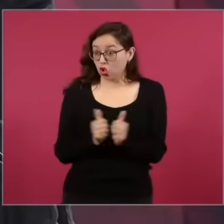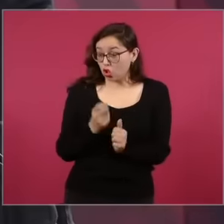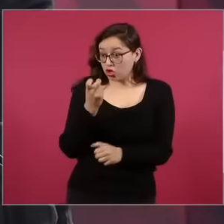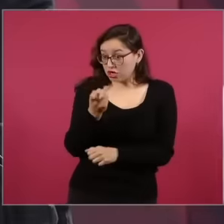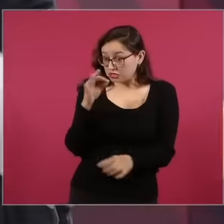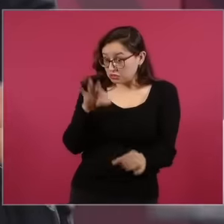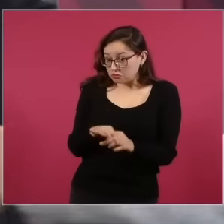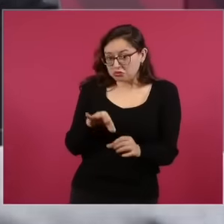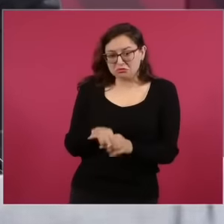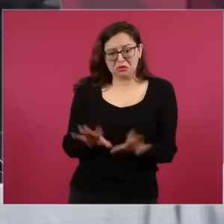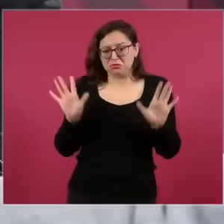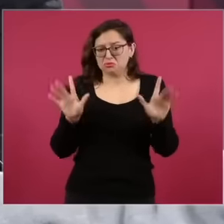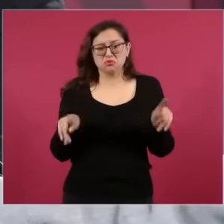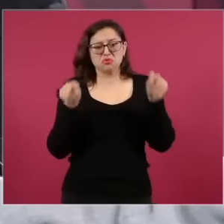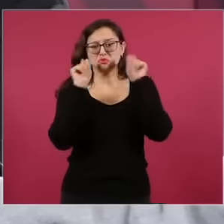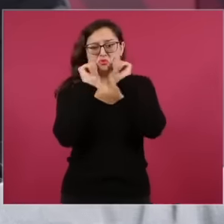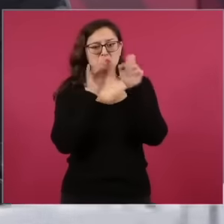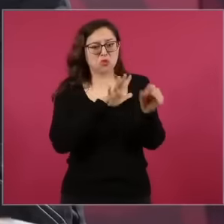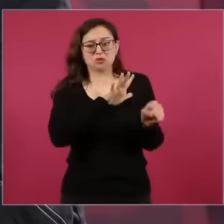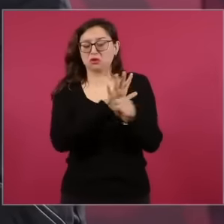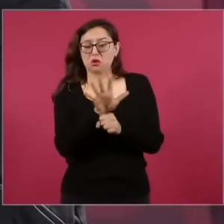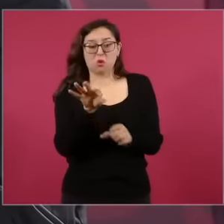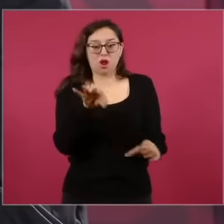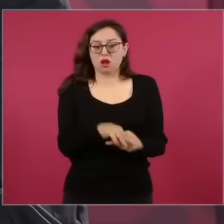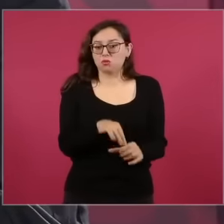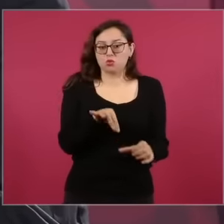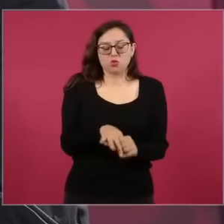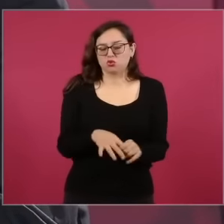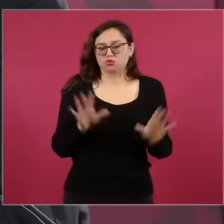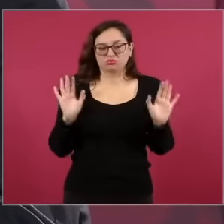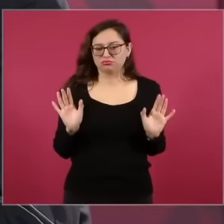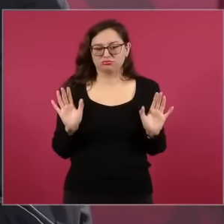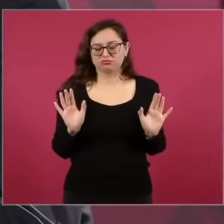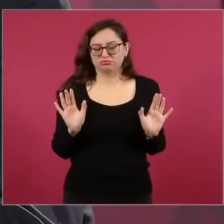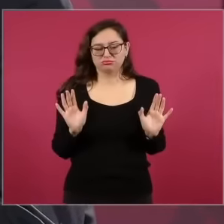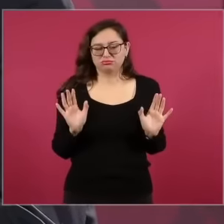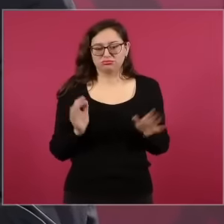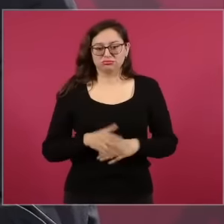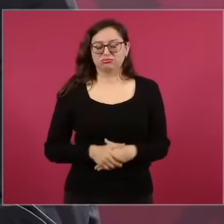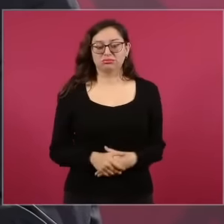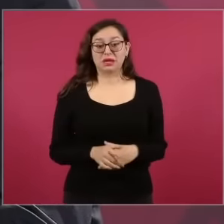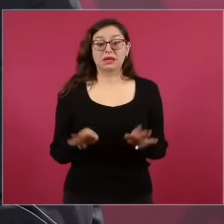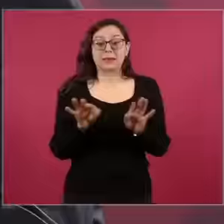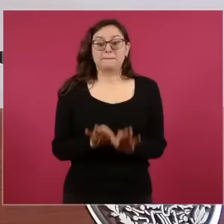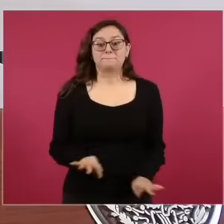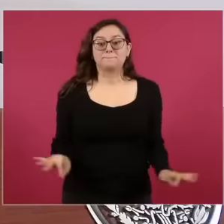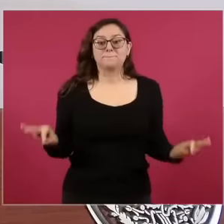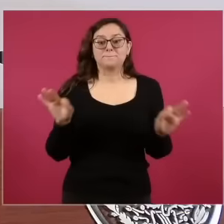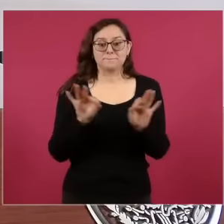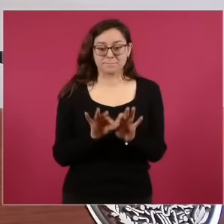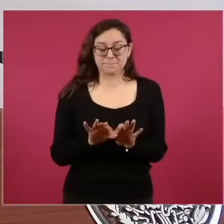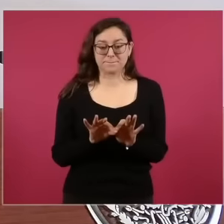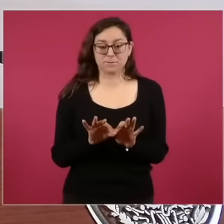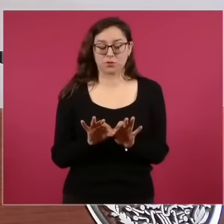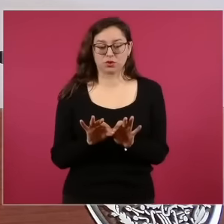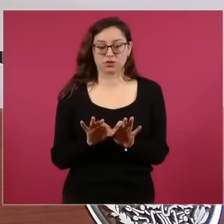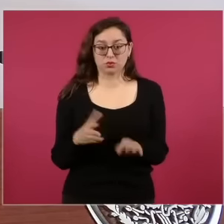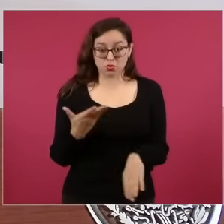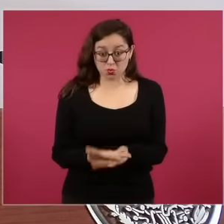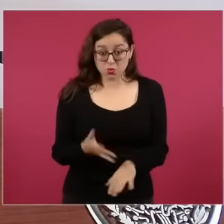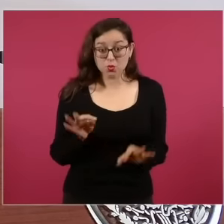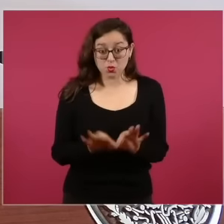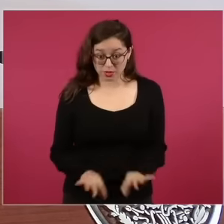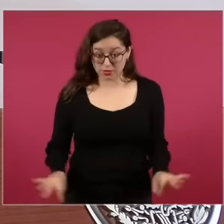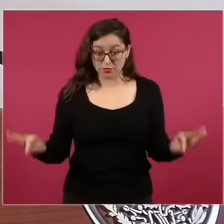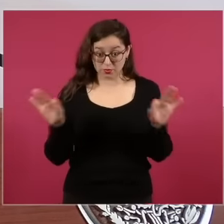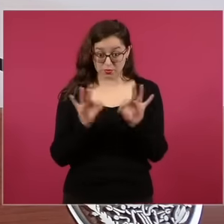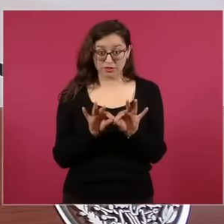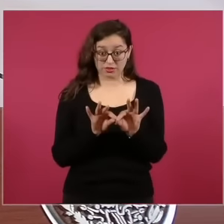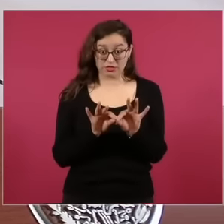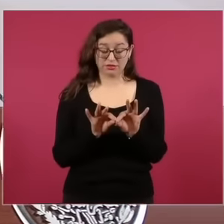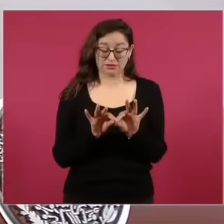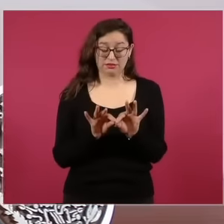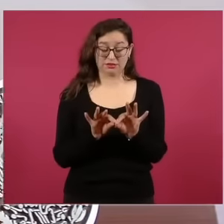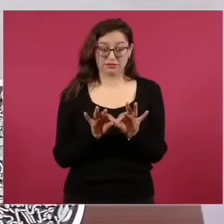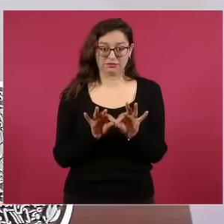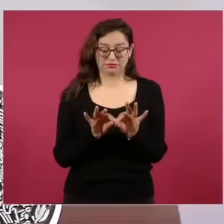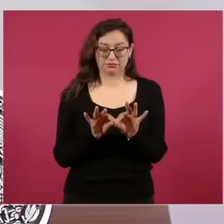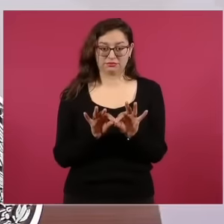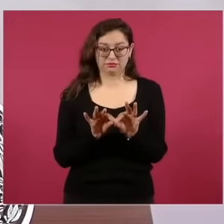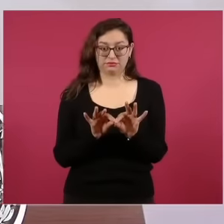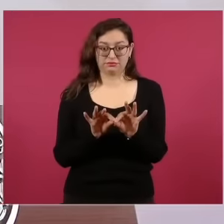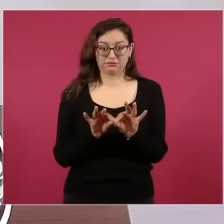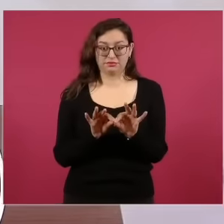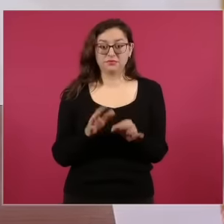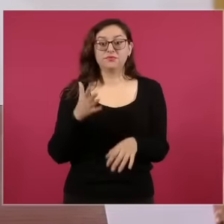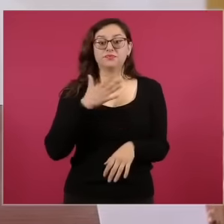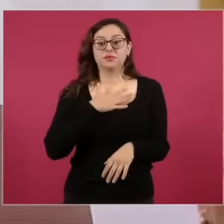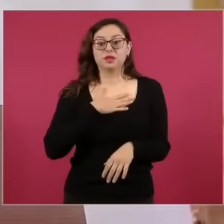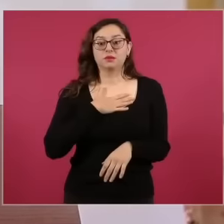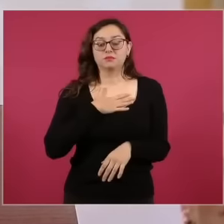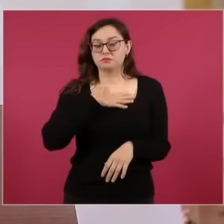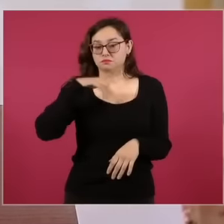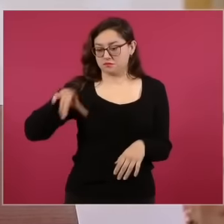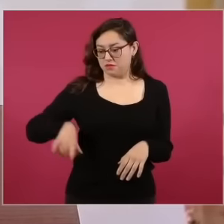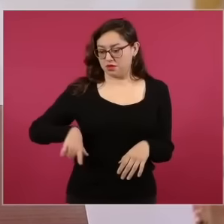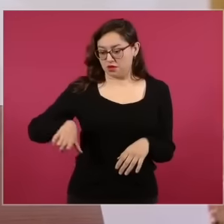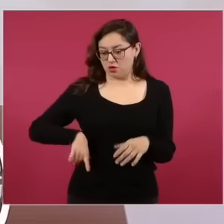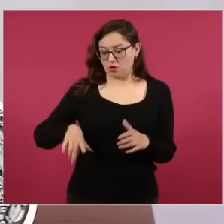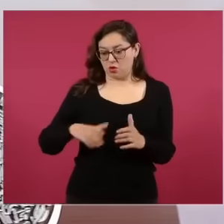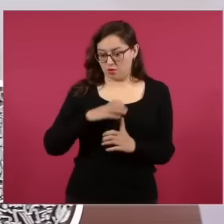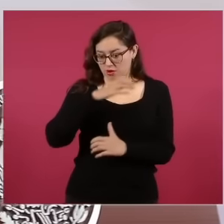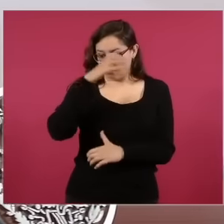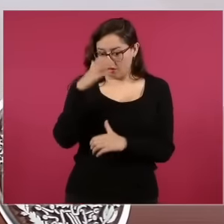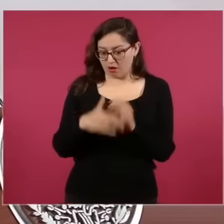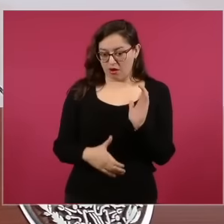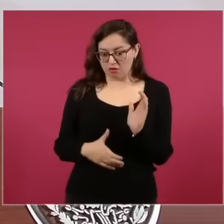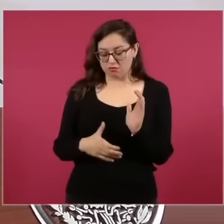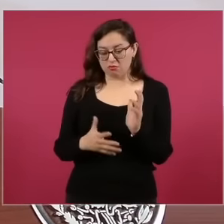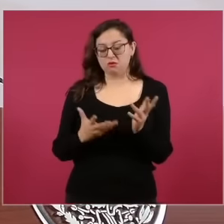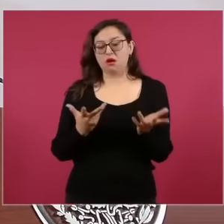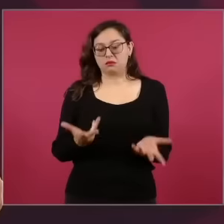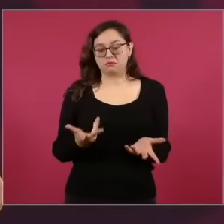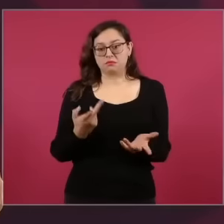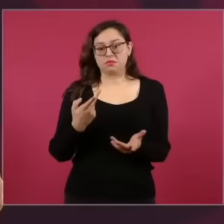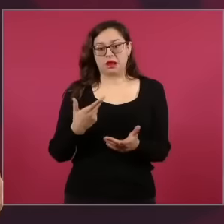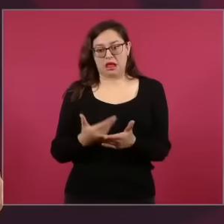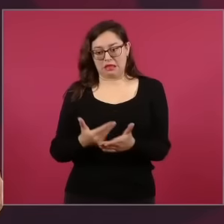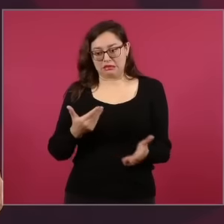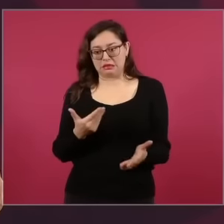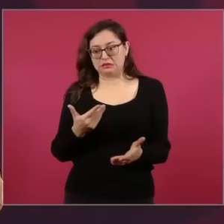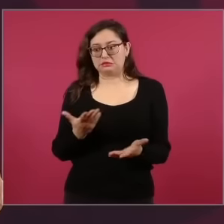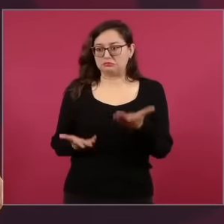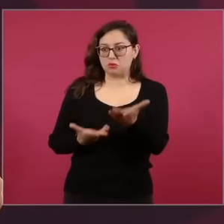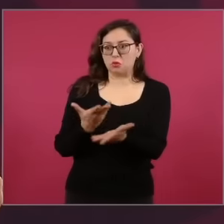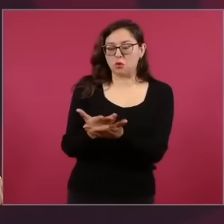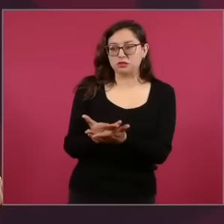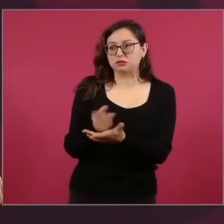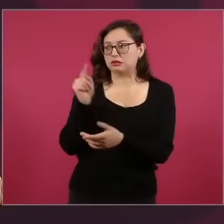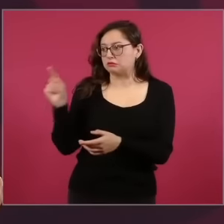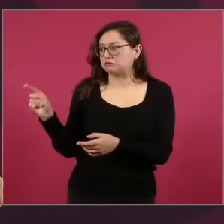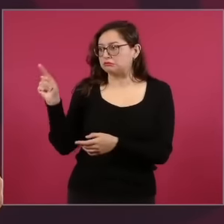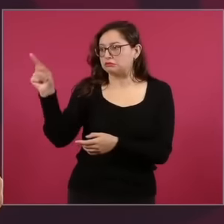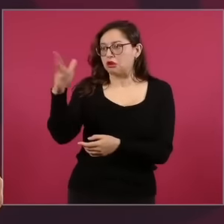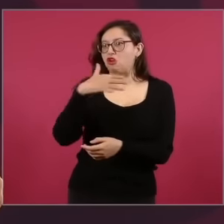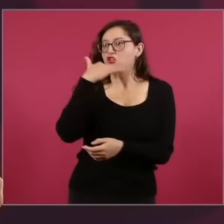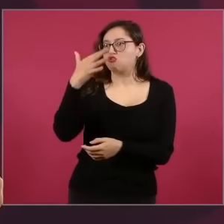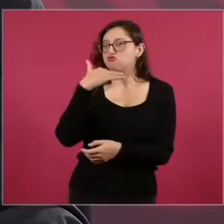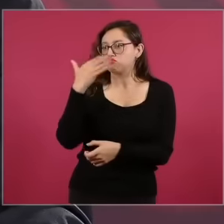any vote because I believe that it is very important to end corruption and impunity and